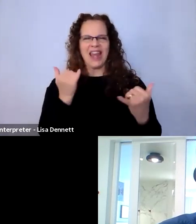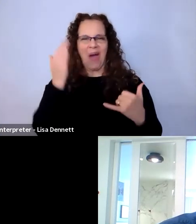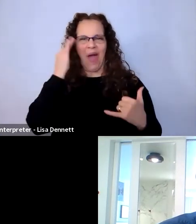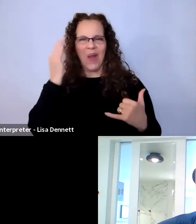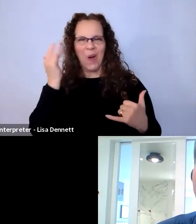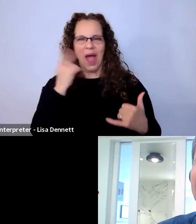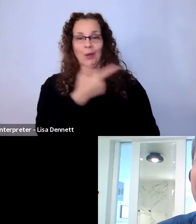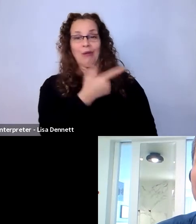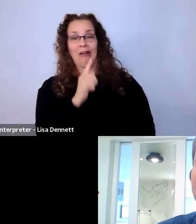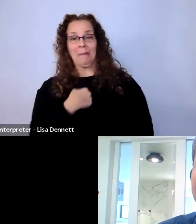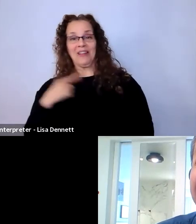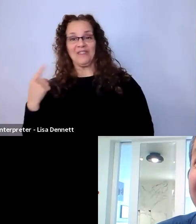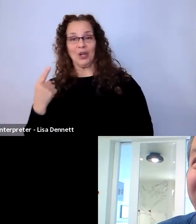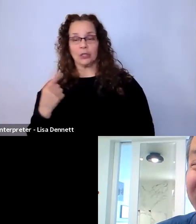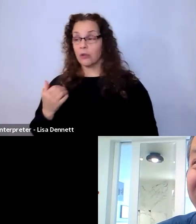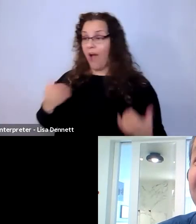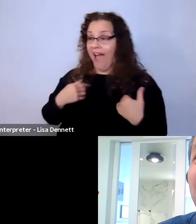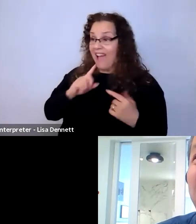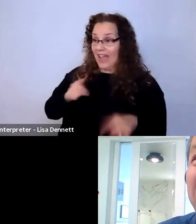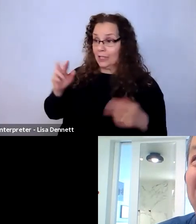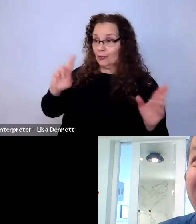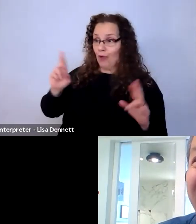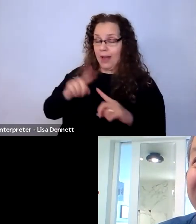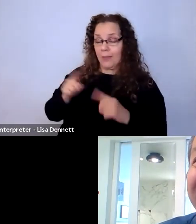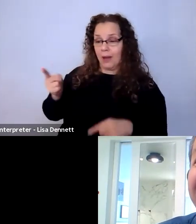Jennison Asuncion: Well i've got an answer ready, but I want you to get the answer because you've been putting me in the hot seat.